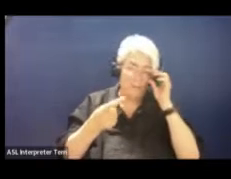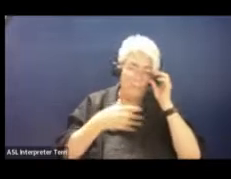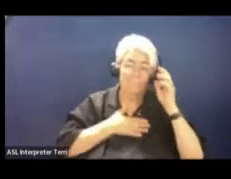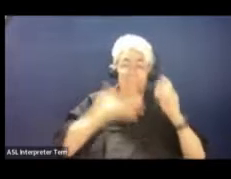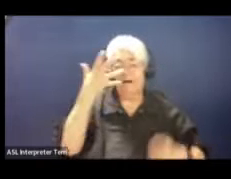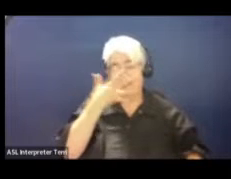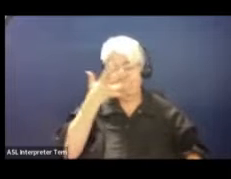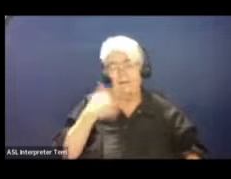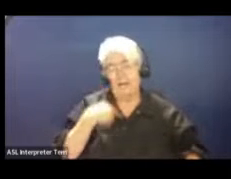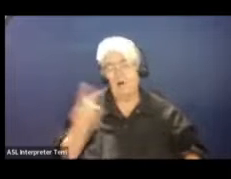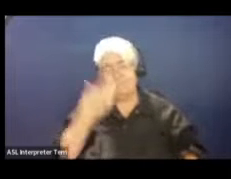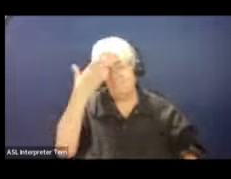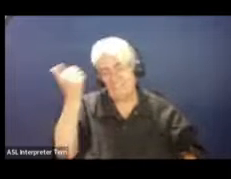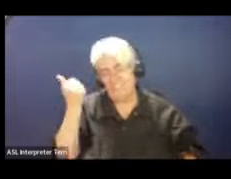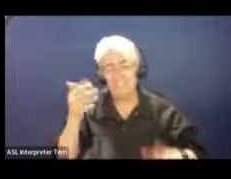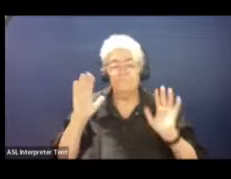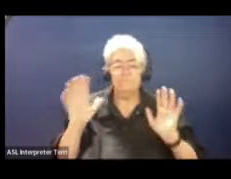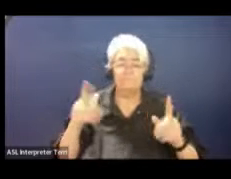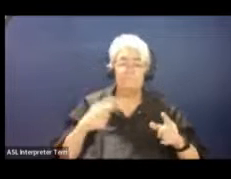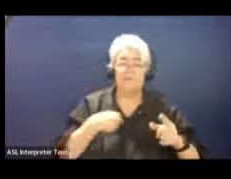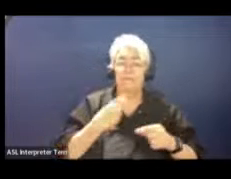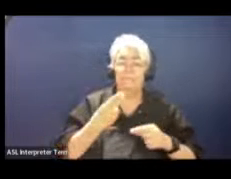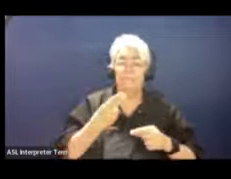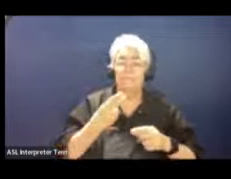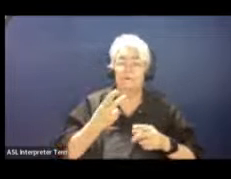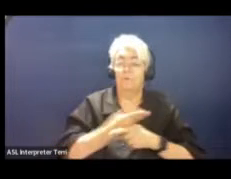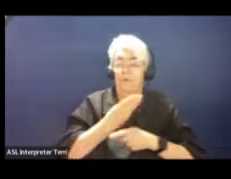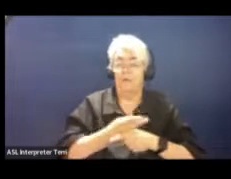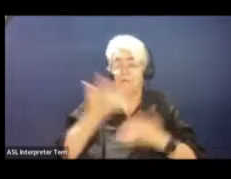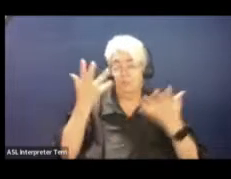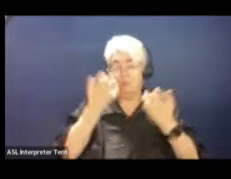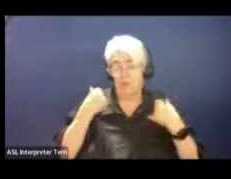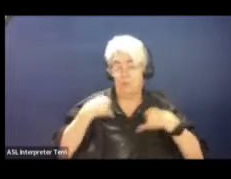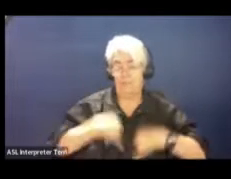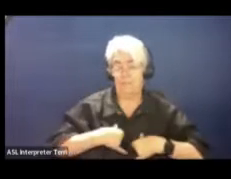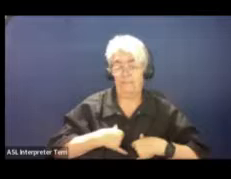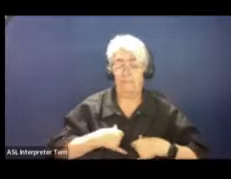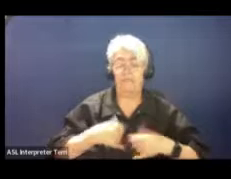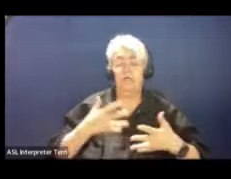do, but I am wearing a dark jacket, a grey t shirt. I have